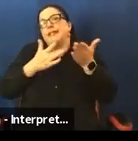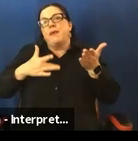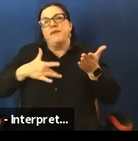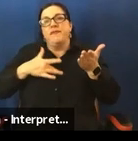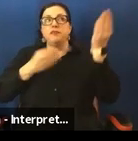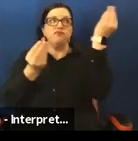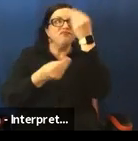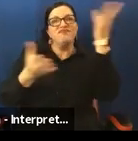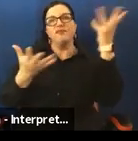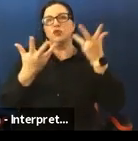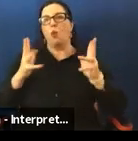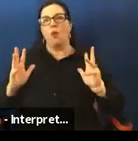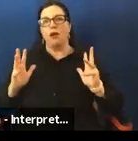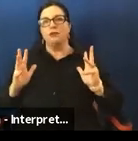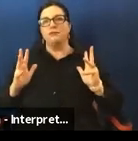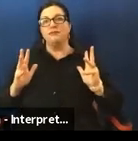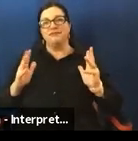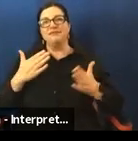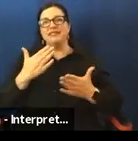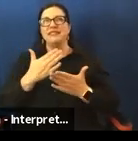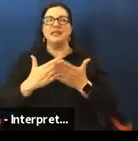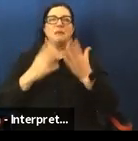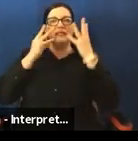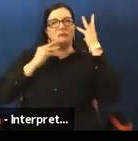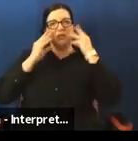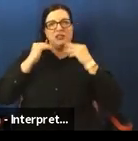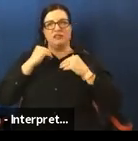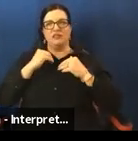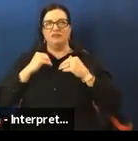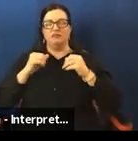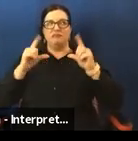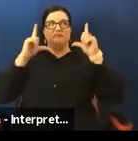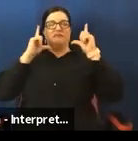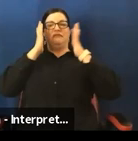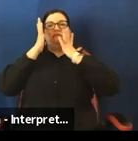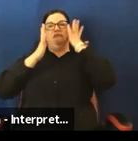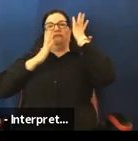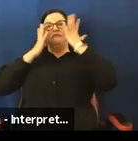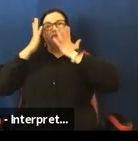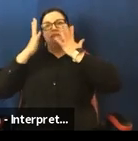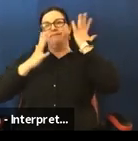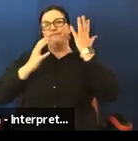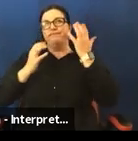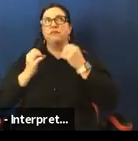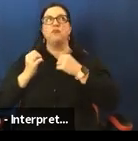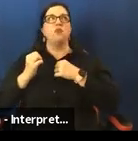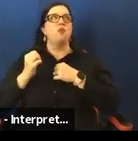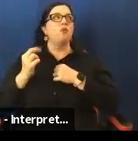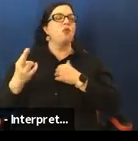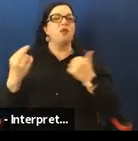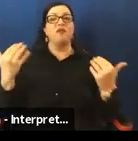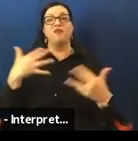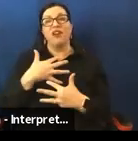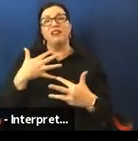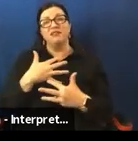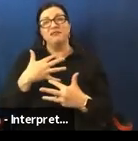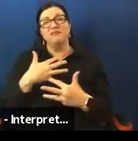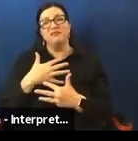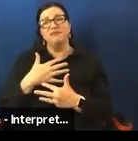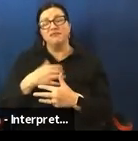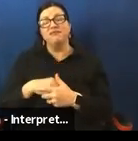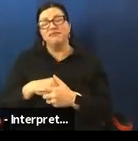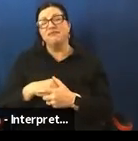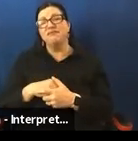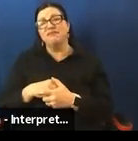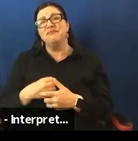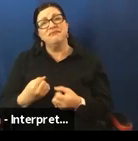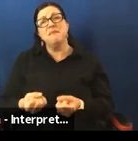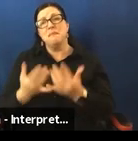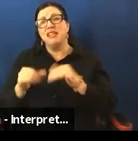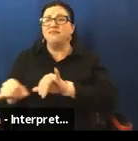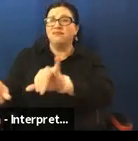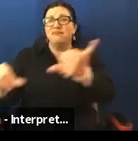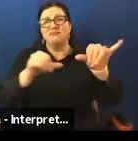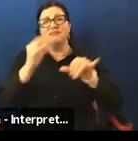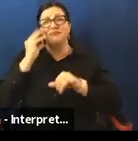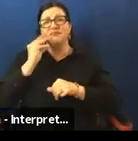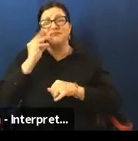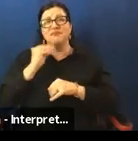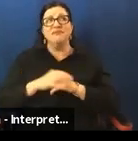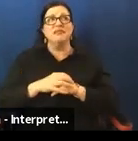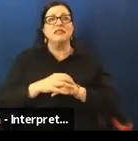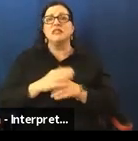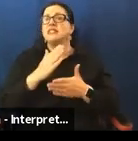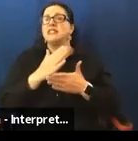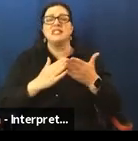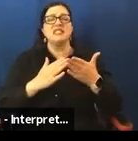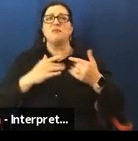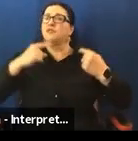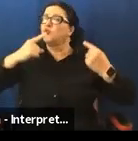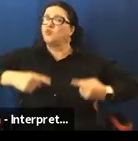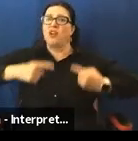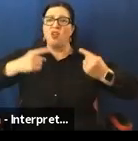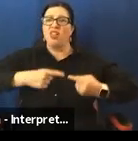Jason Williams: And again, shame, and fear are huge, huge things for us as humans that weighs on us because some folks haven't gotten over the fact that I was in foster care for five years. My parents weren't able to get me back.